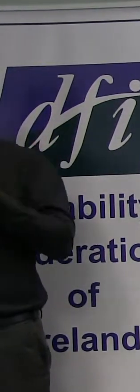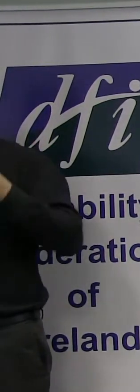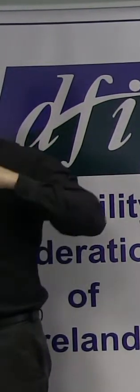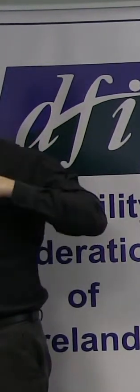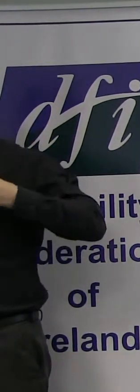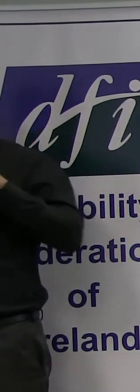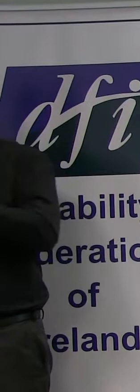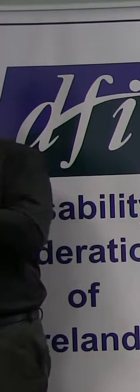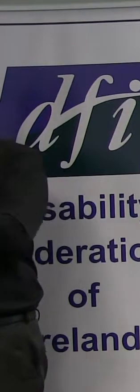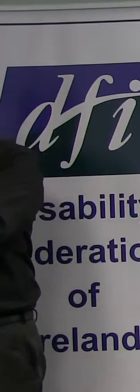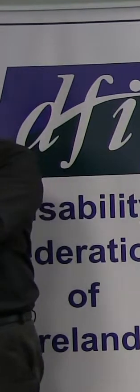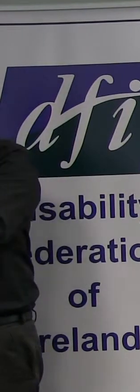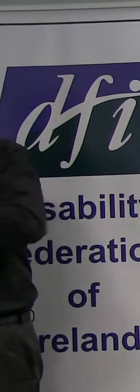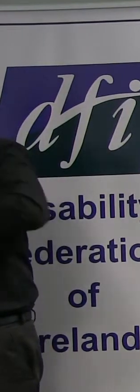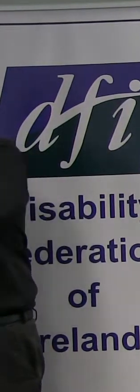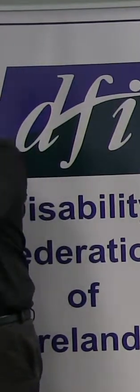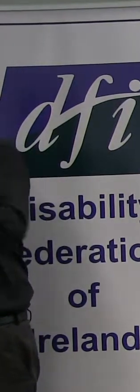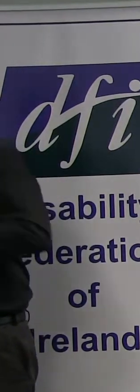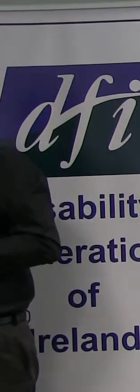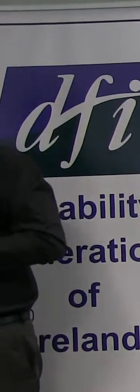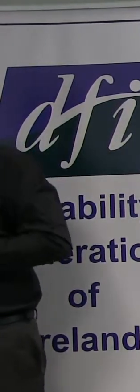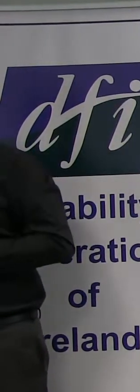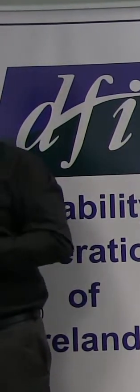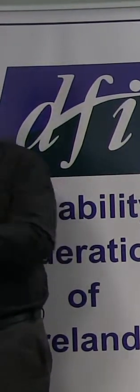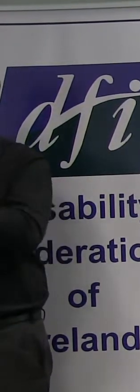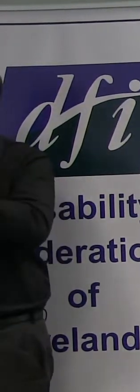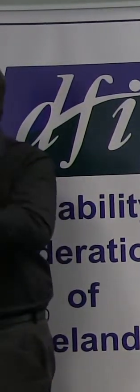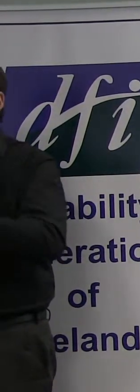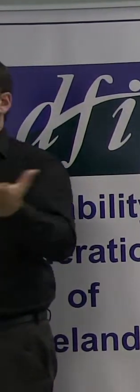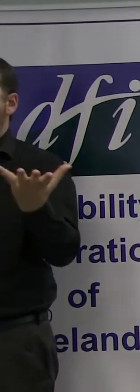around that and so all increment property aside from the operation and maintenance